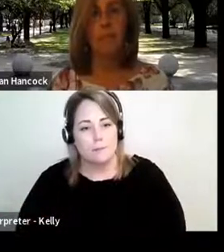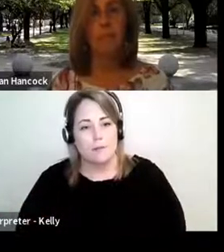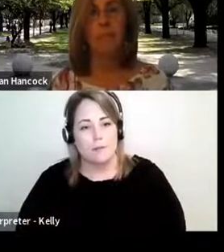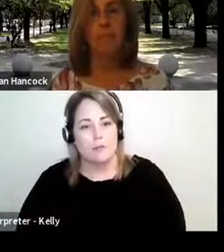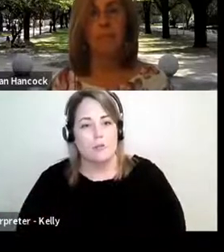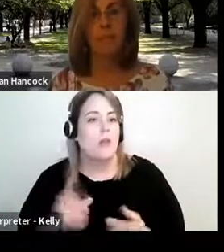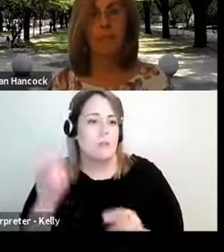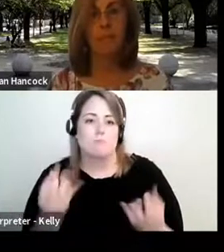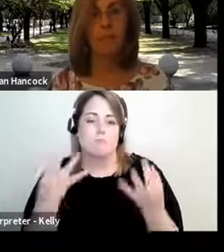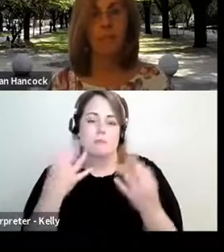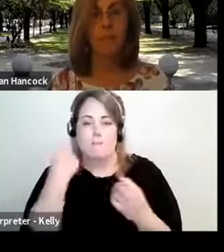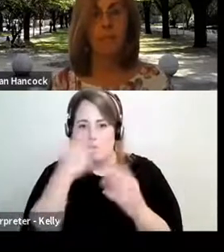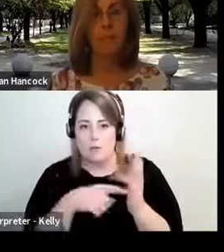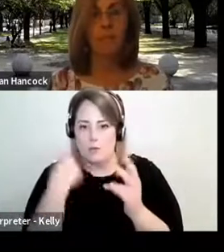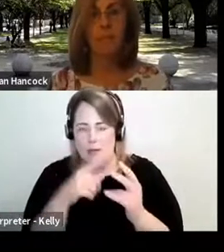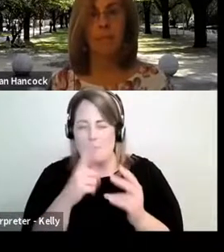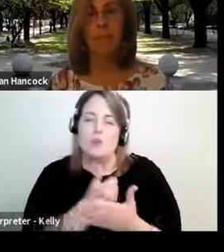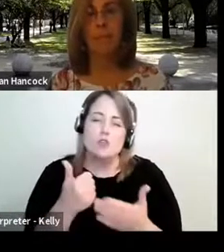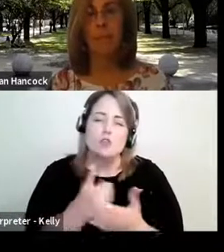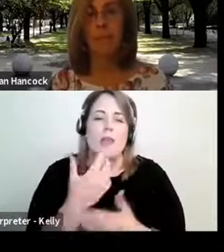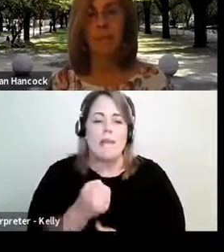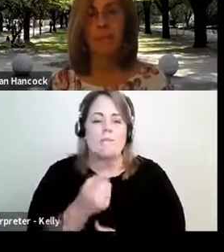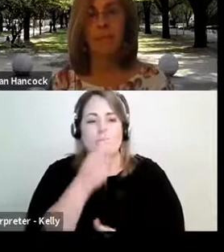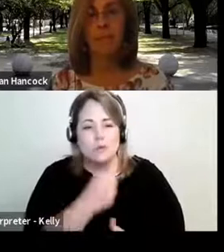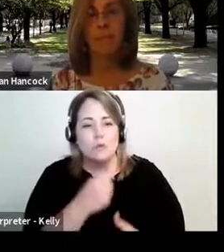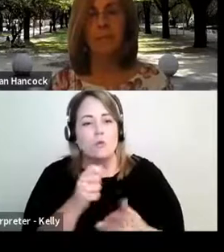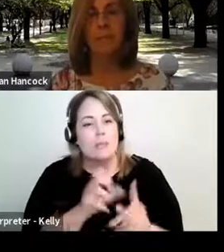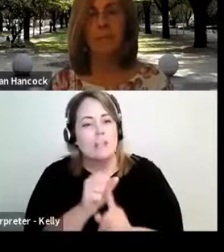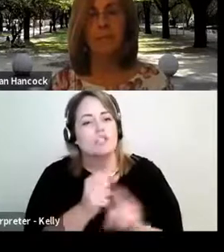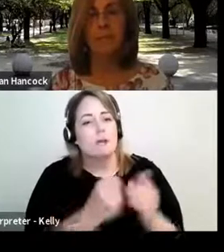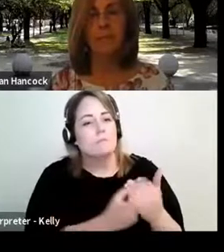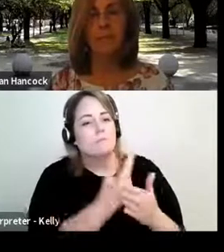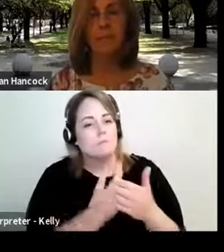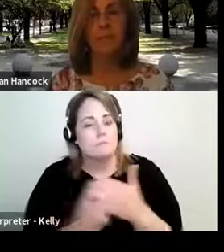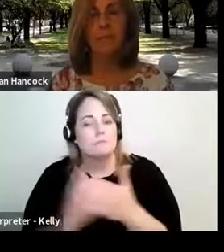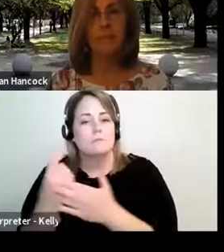but we typically have face-to-face catch-ups, but all of course, they’re all via Zoom at the moment.